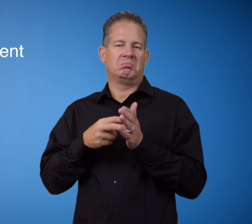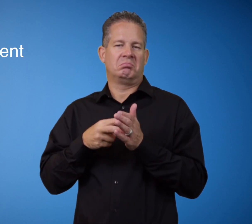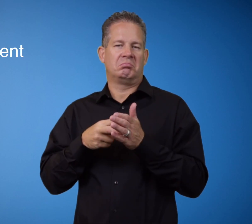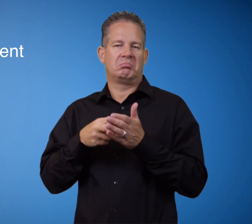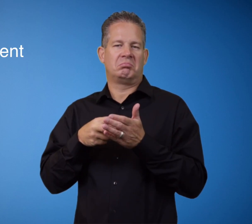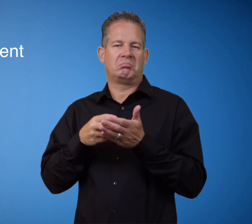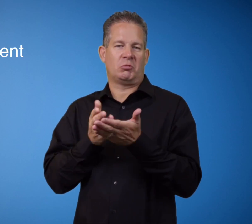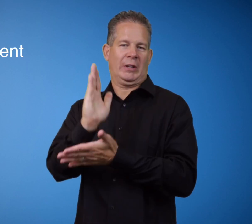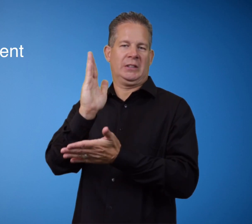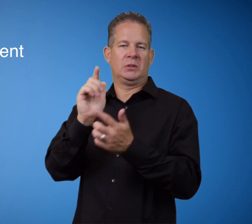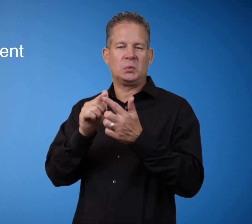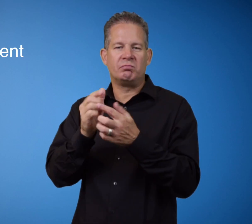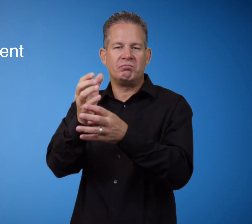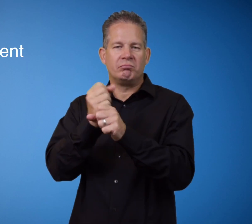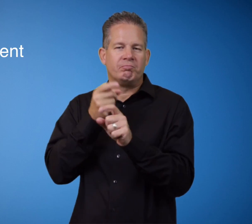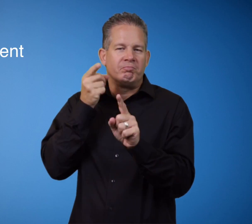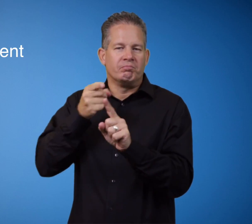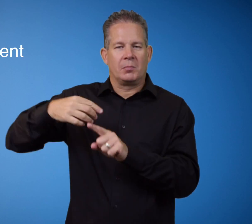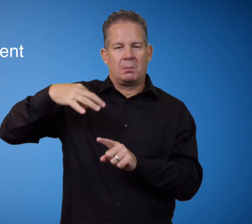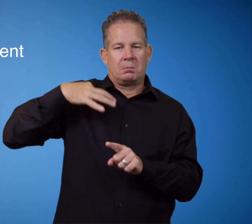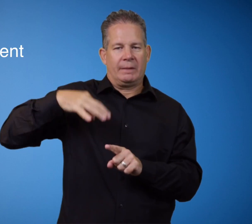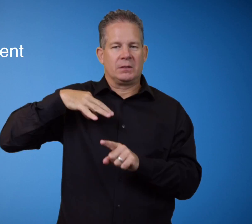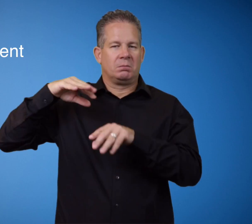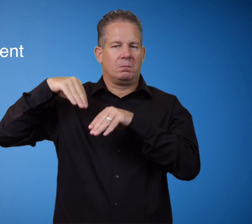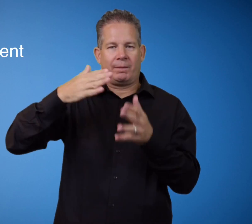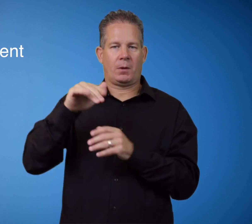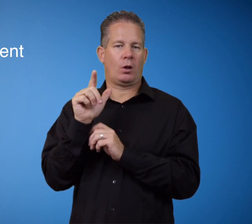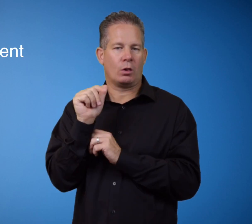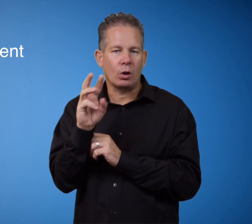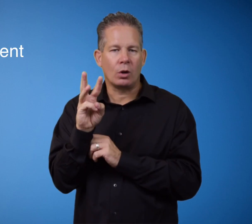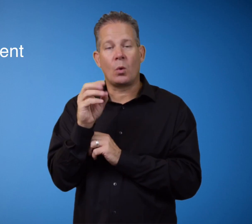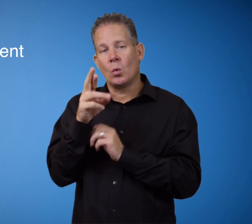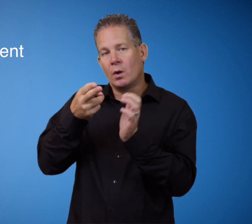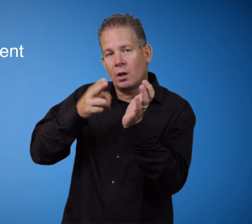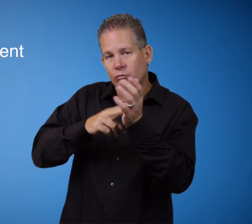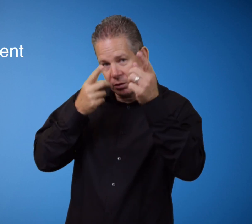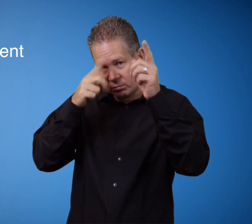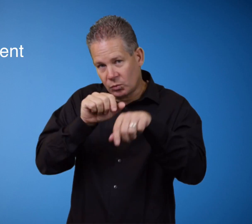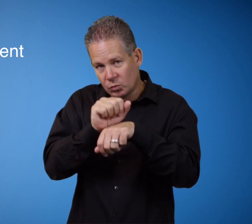Entitlement is the right to receive specific benefits as provided by law or contract agreement.